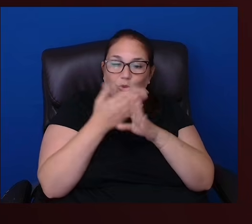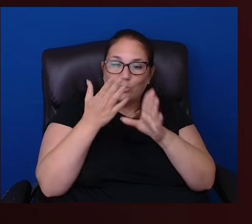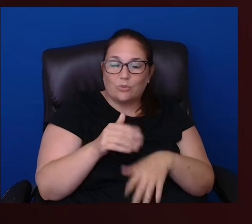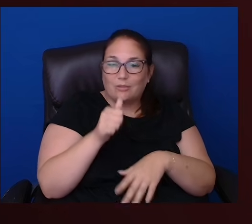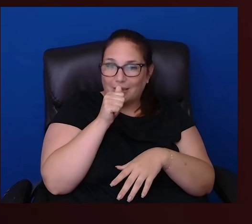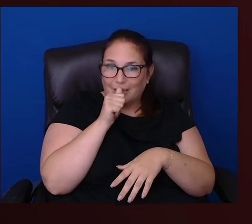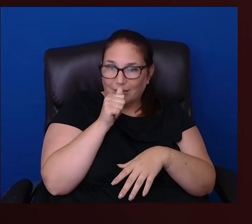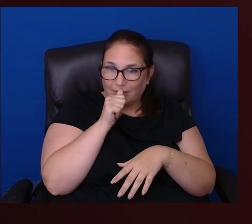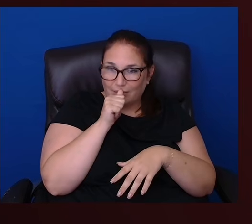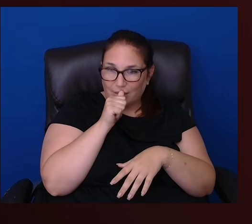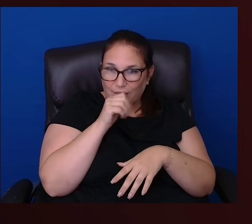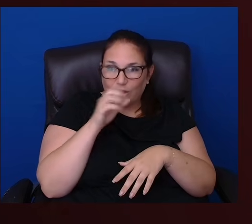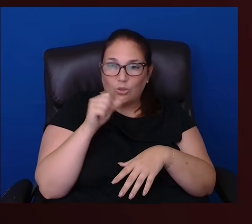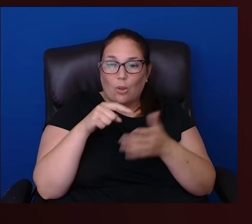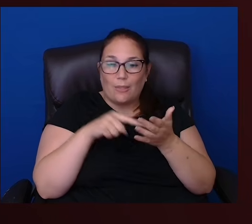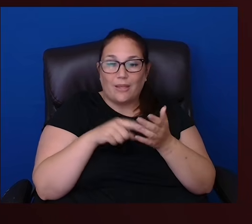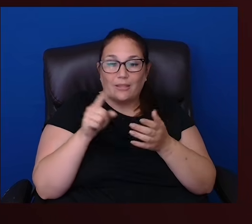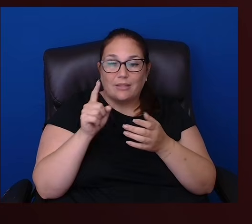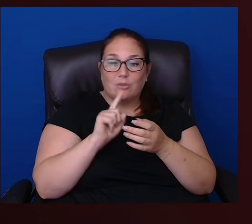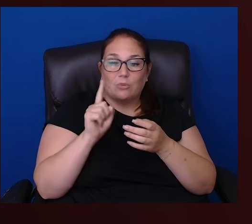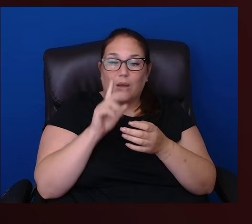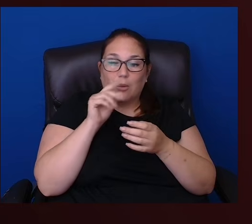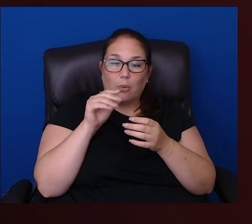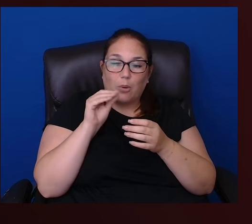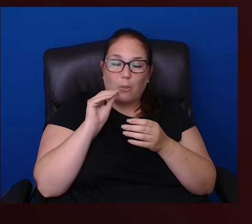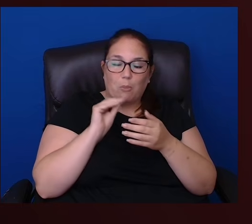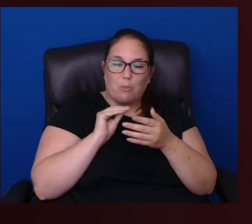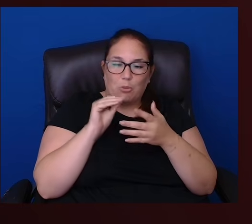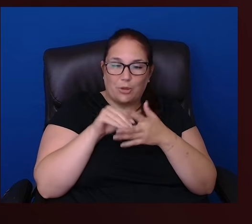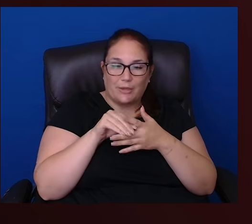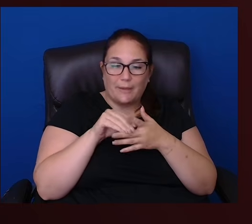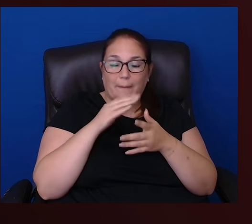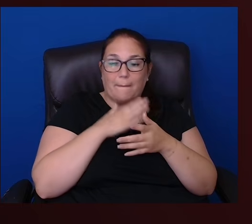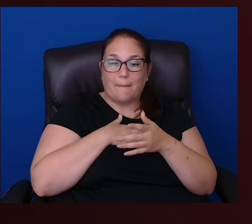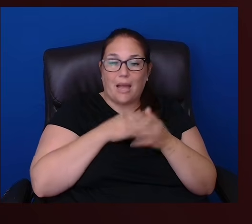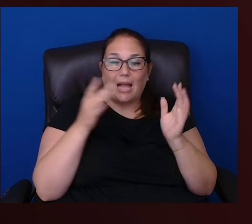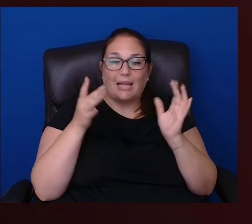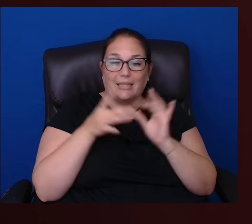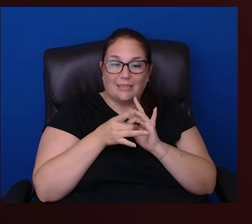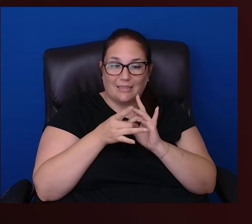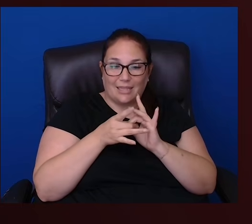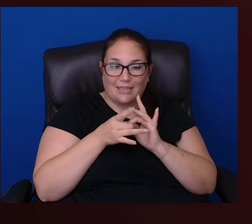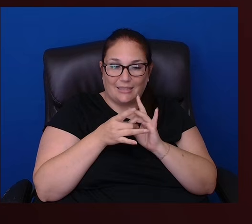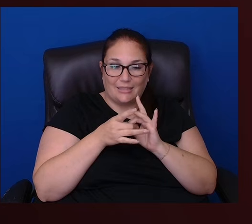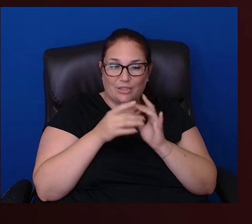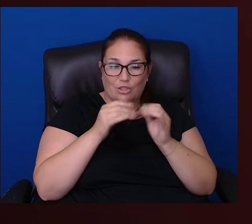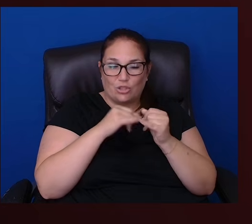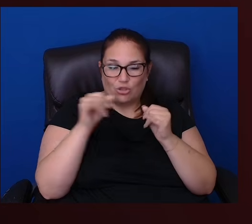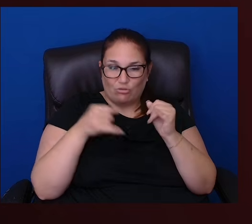so this is where I'm going to pop in my connection string. So, let's make sure I am zoomed